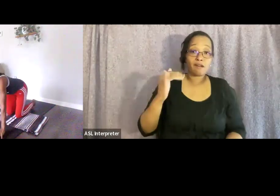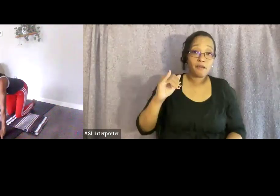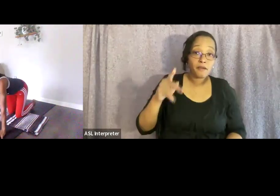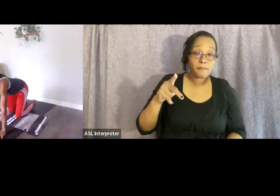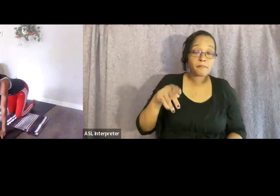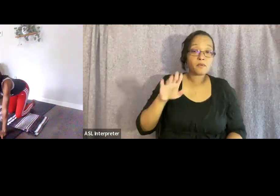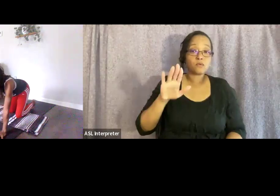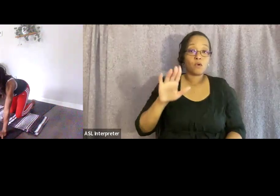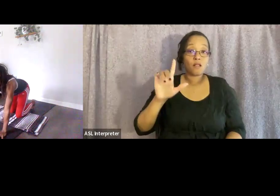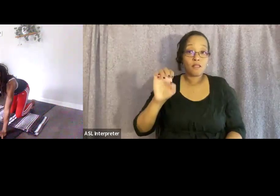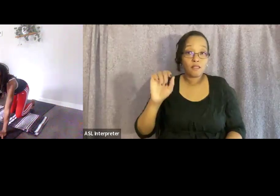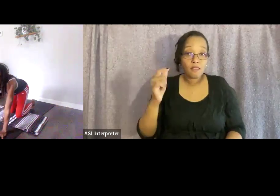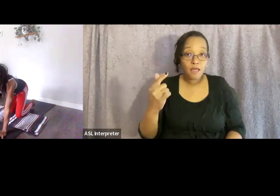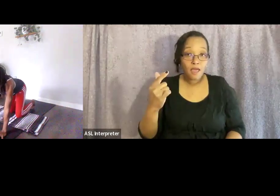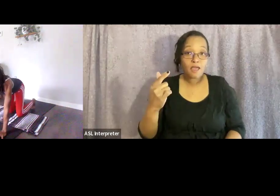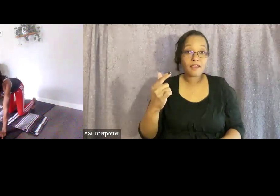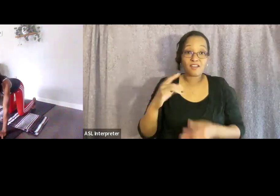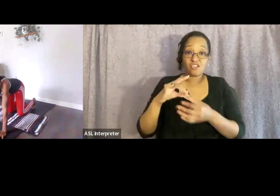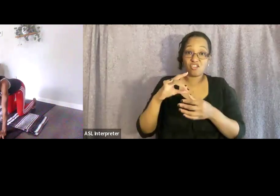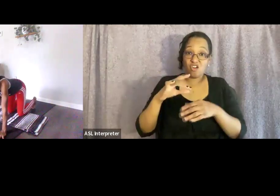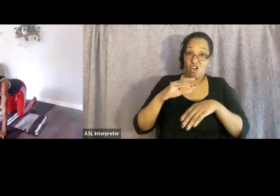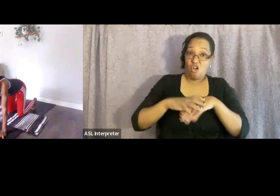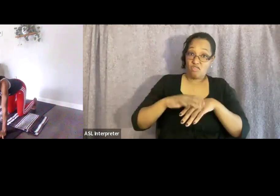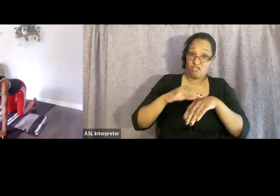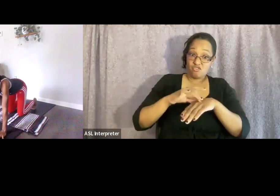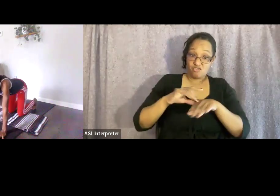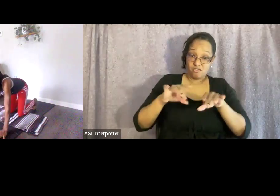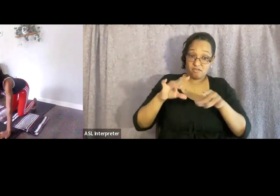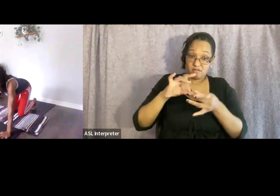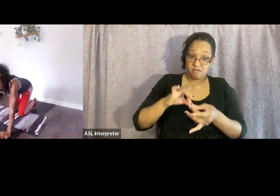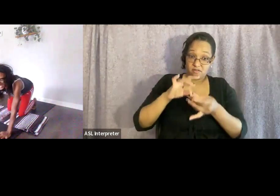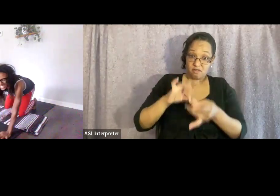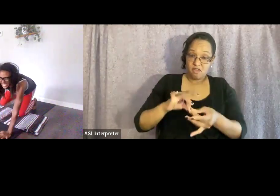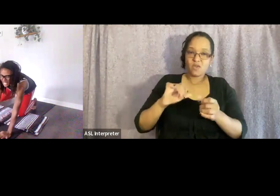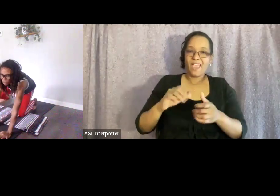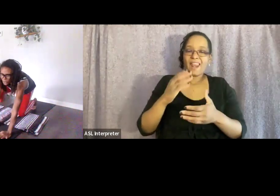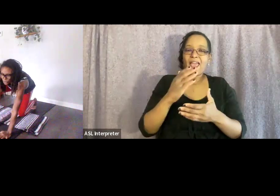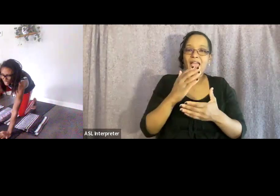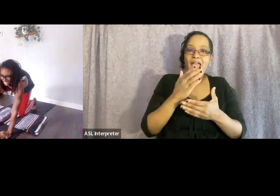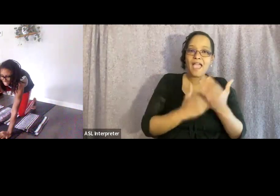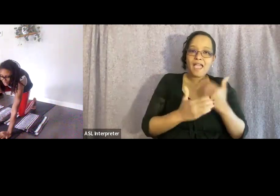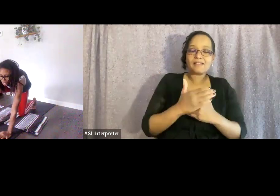and you're on the curb, you can come to hands and knees, and then step your right